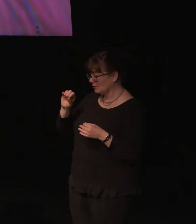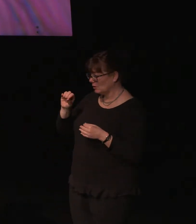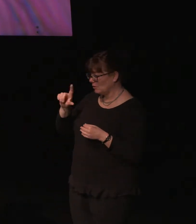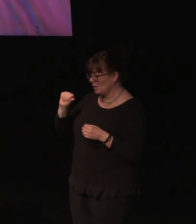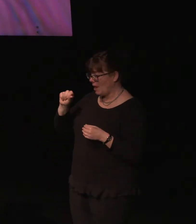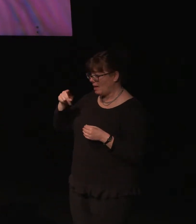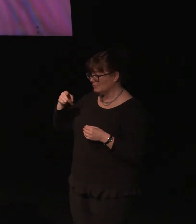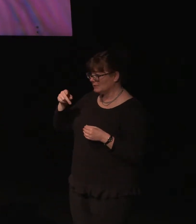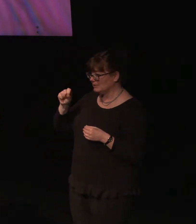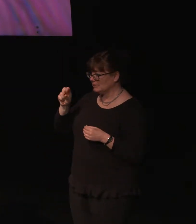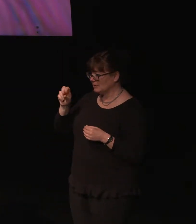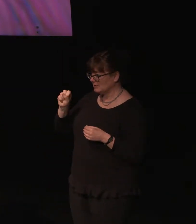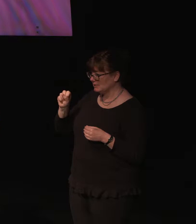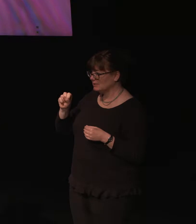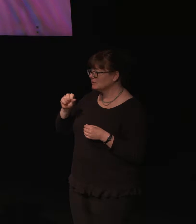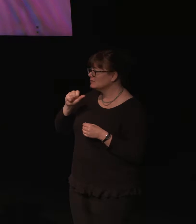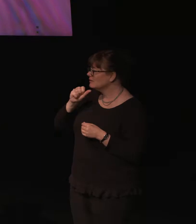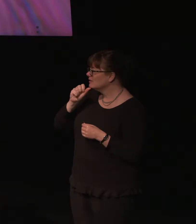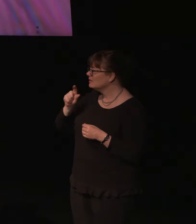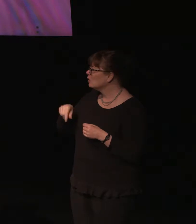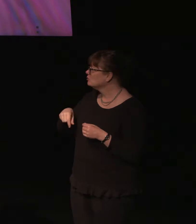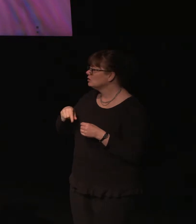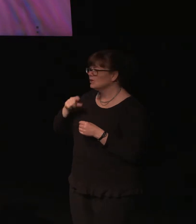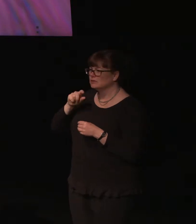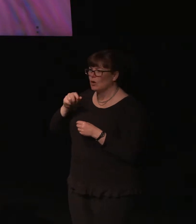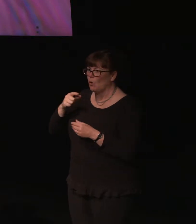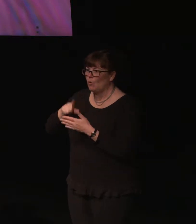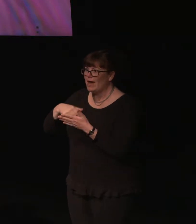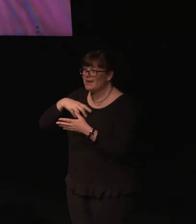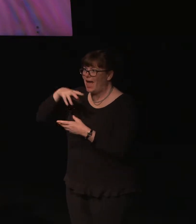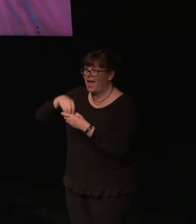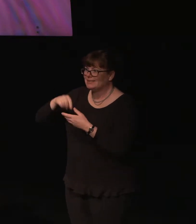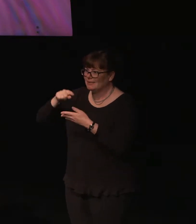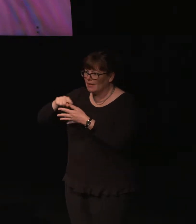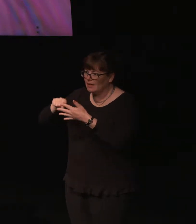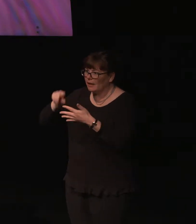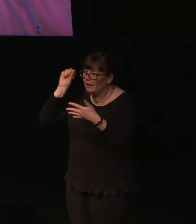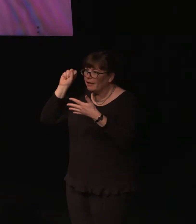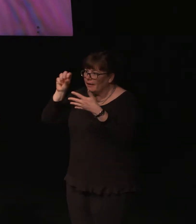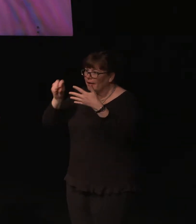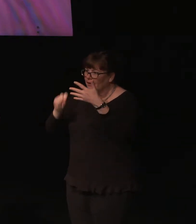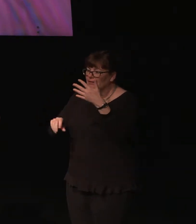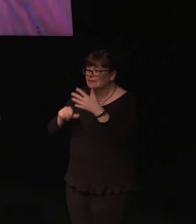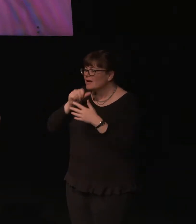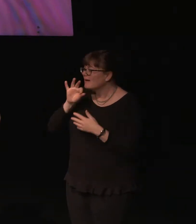to not just dump a feature list on people. There's more to accessibility than a features list.